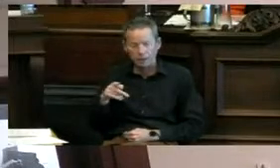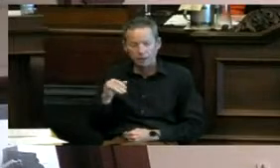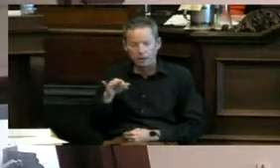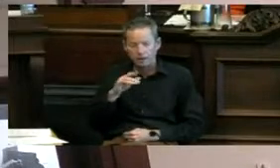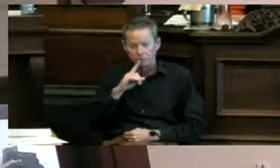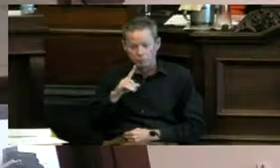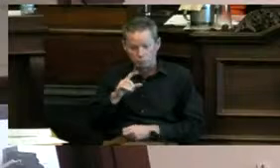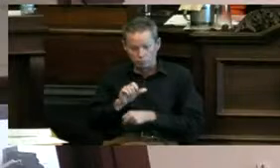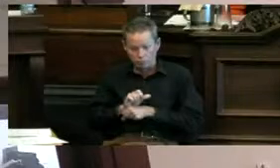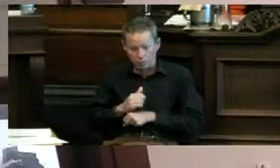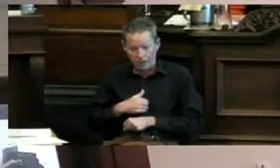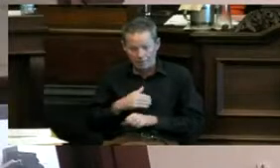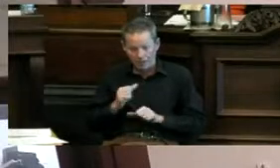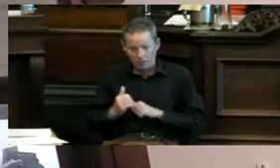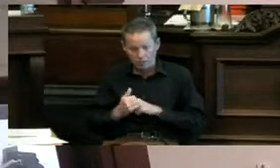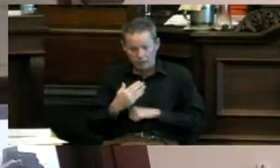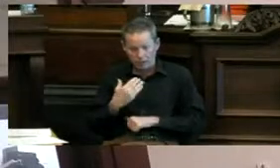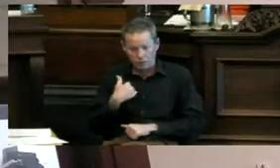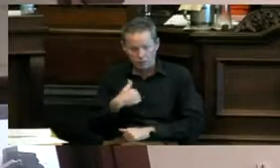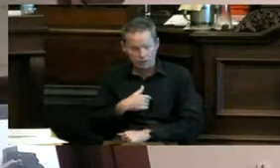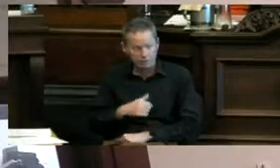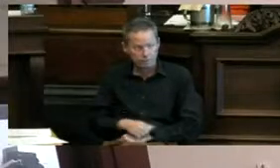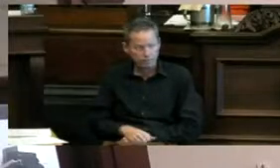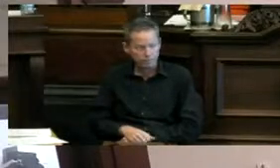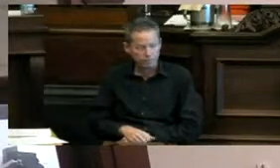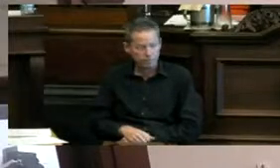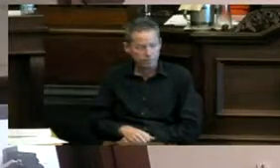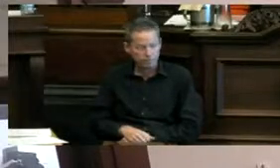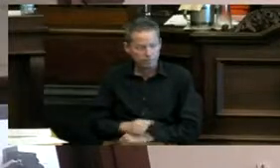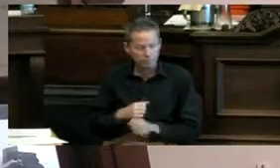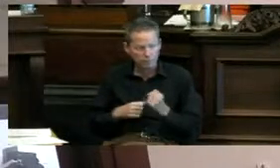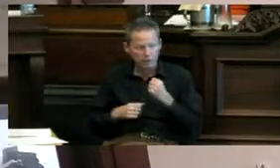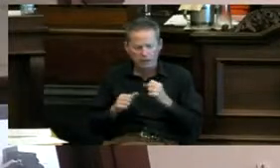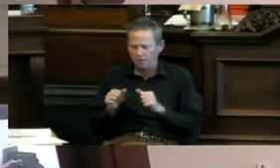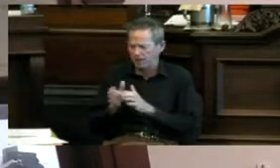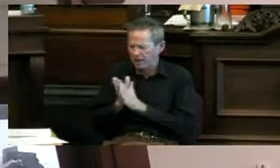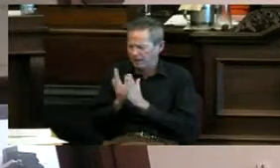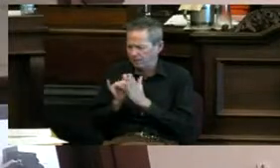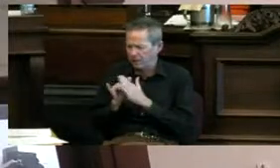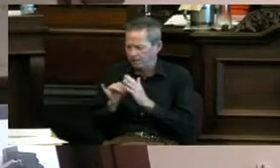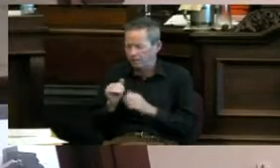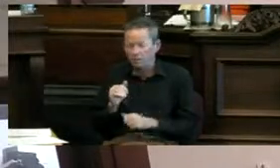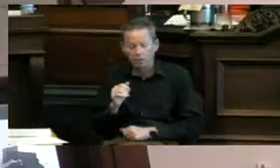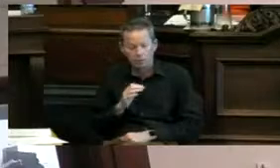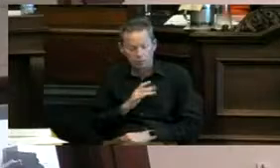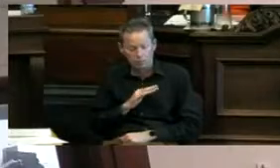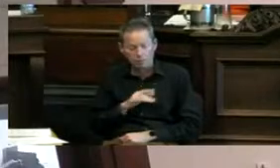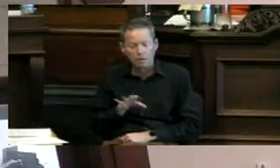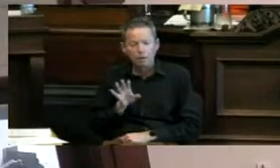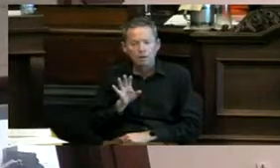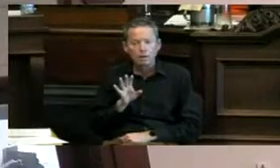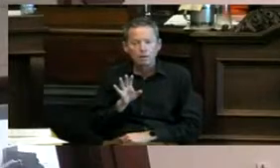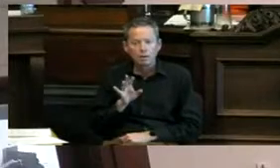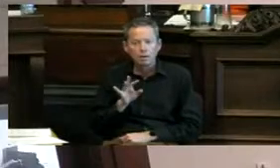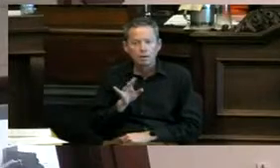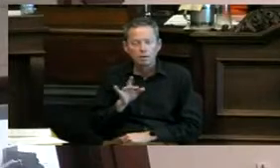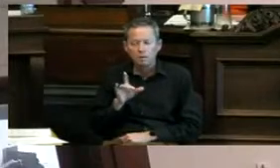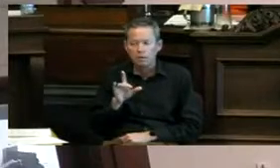currently do accept MVP insurance and if so, if so,